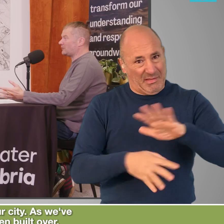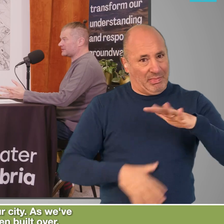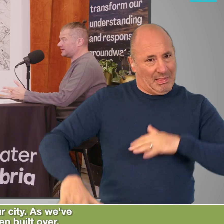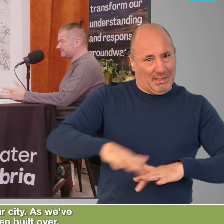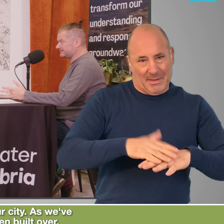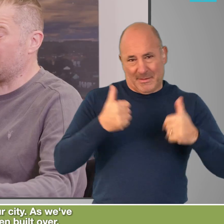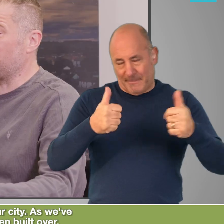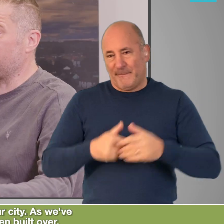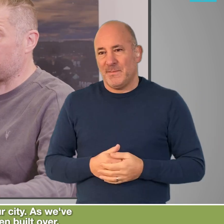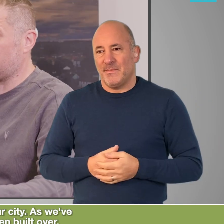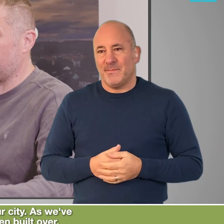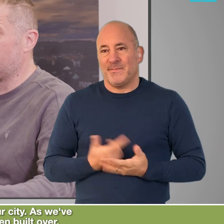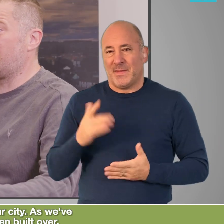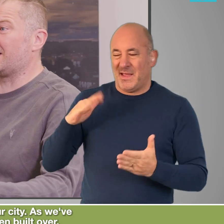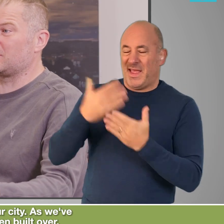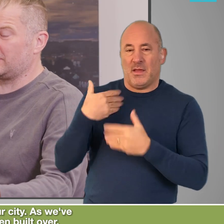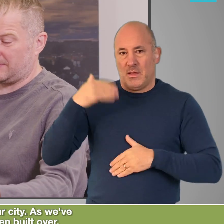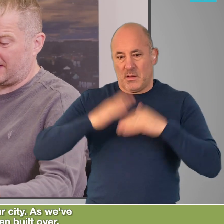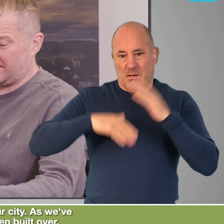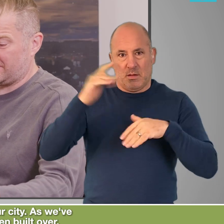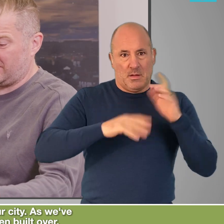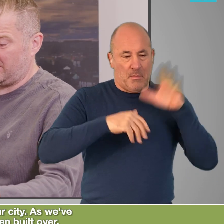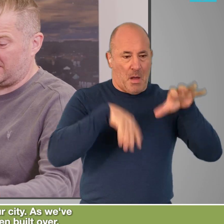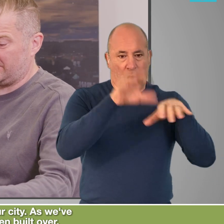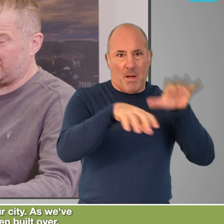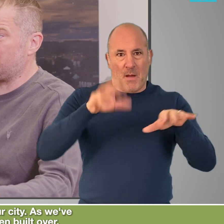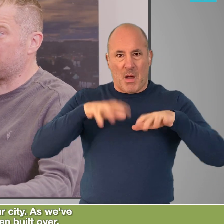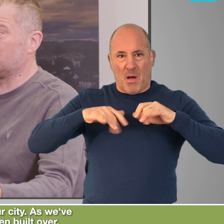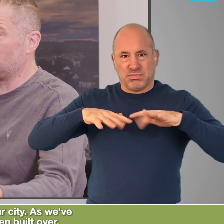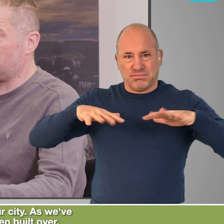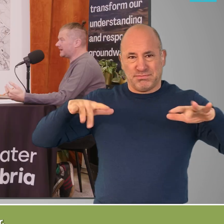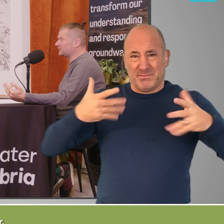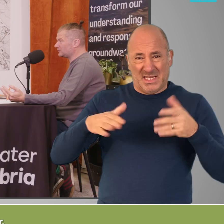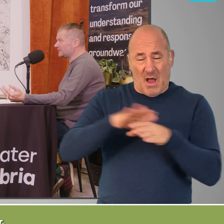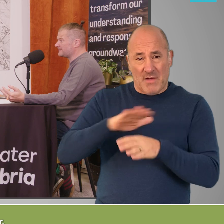our city, now beneath our city. As we've urbanised, they've been built over, piped over,